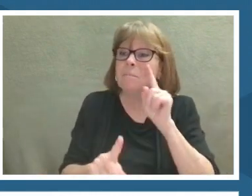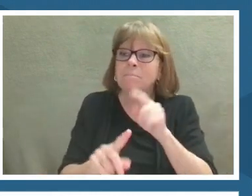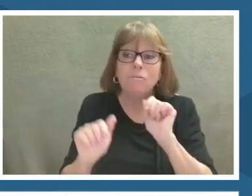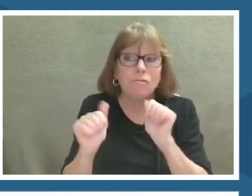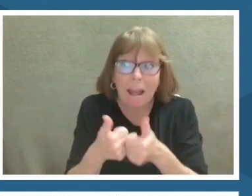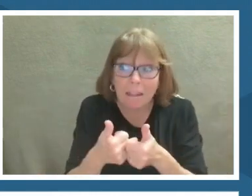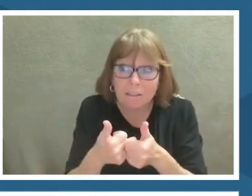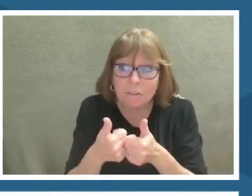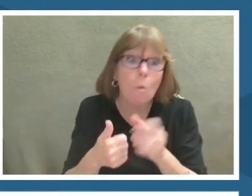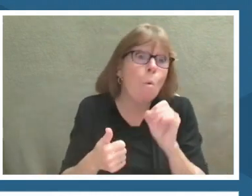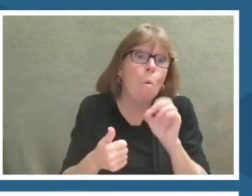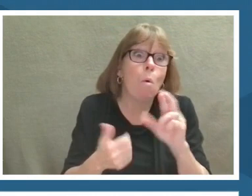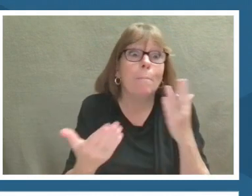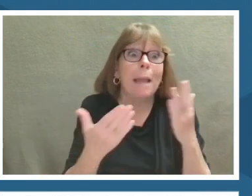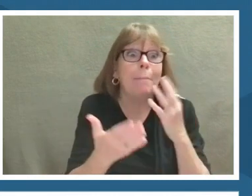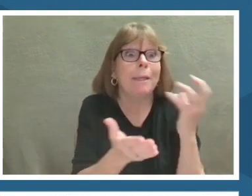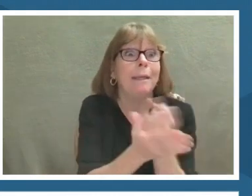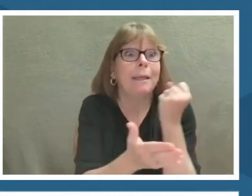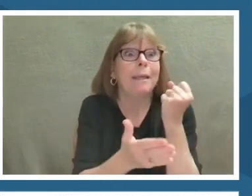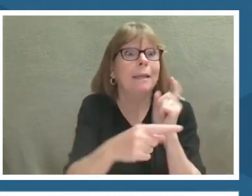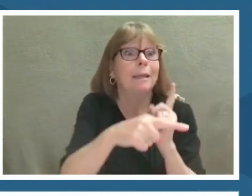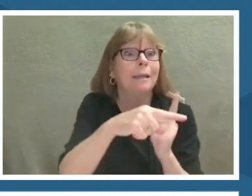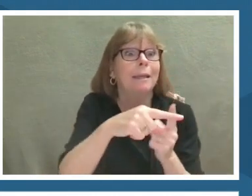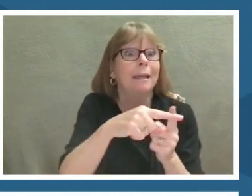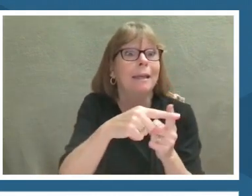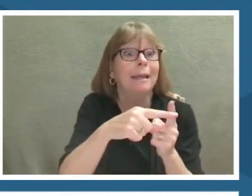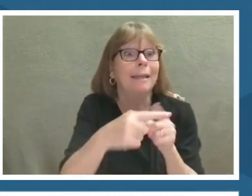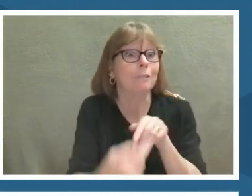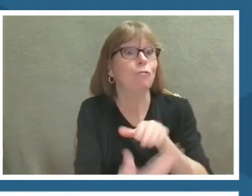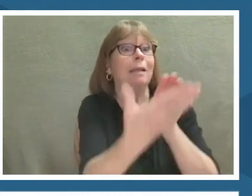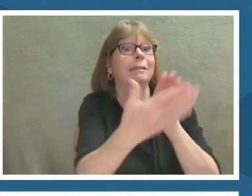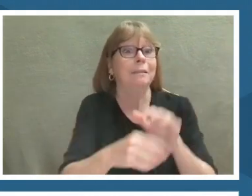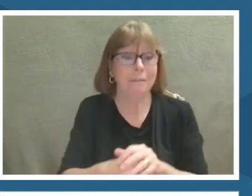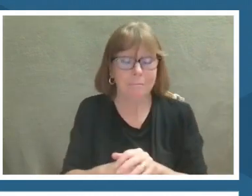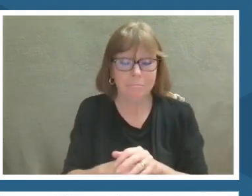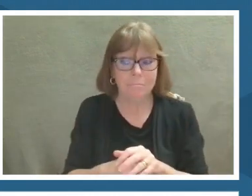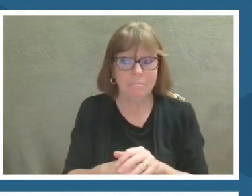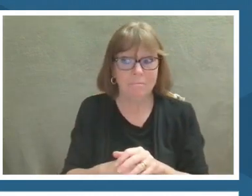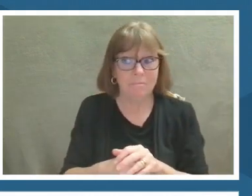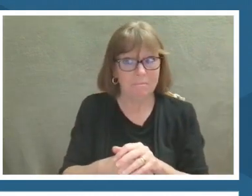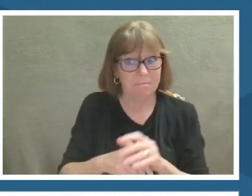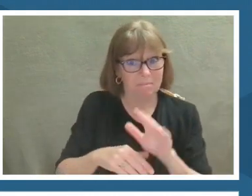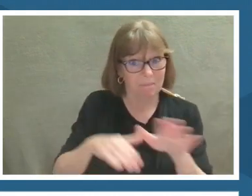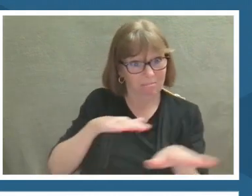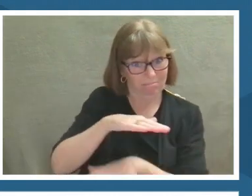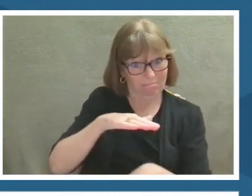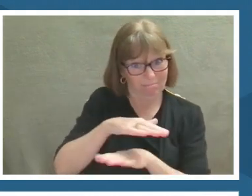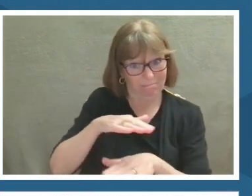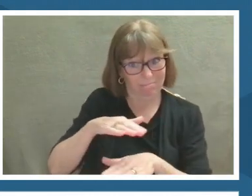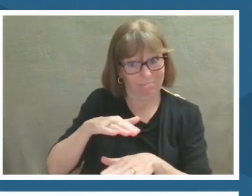whether it arises from a deep scientific phenomenon